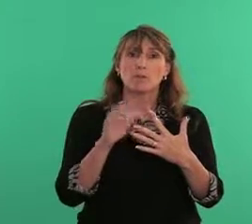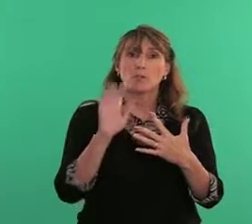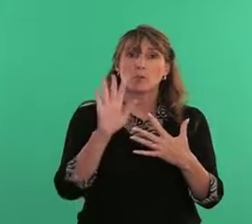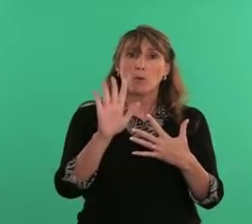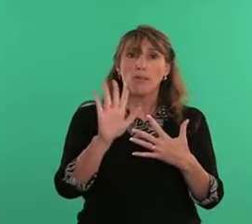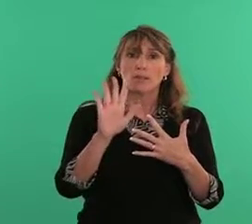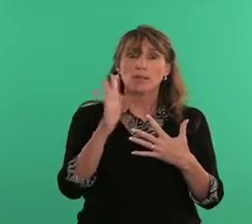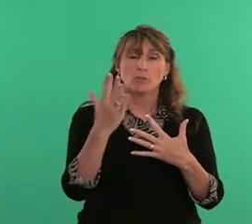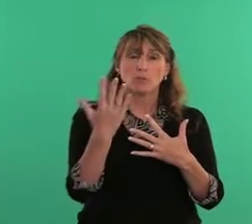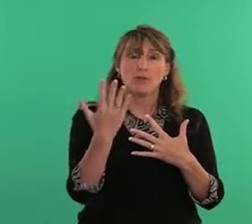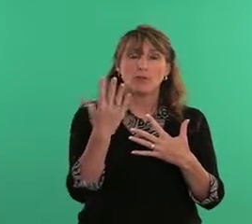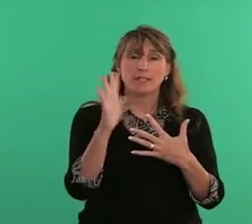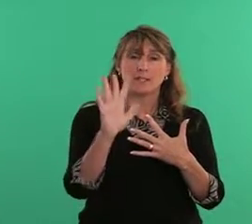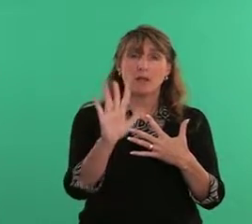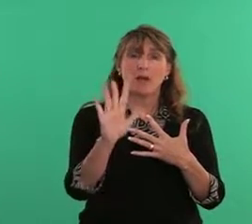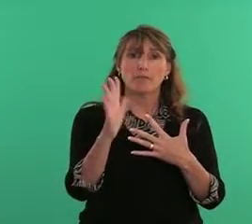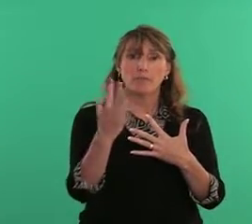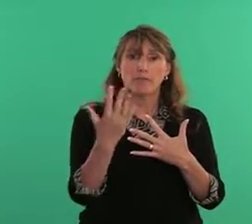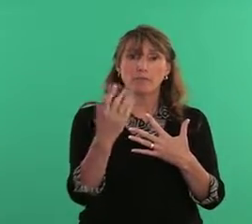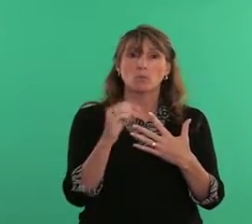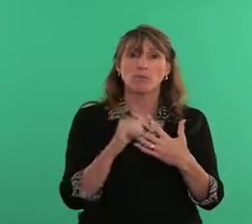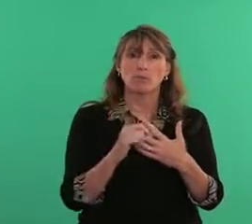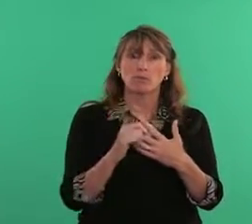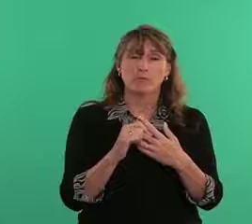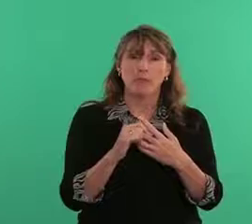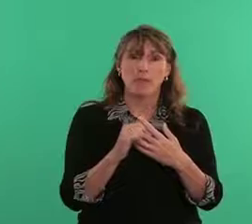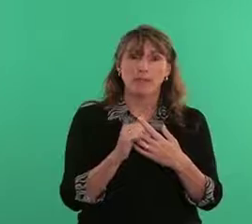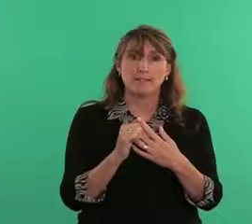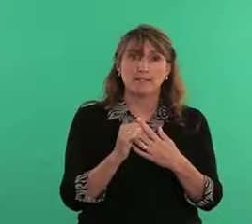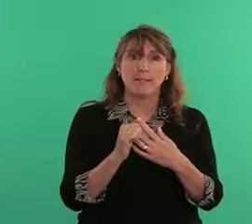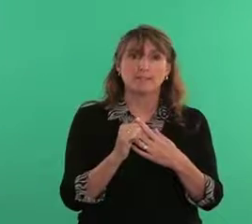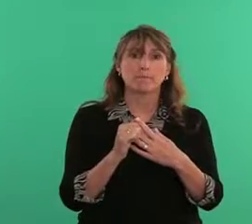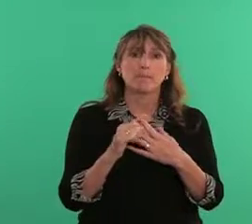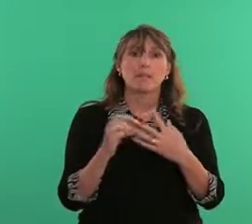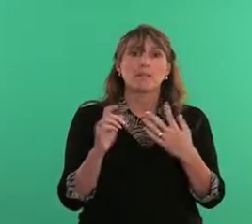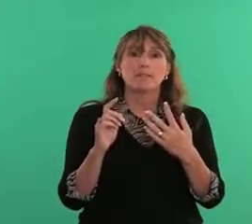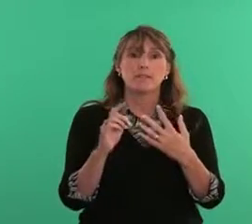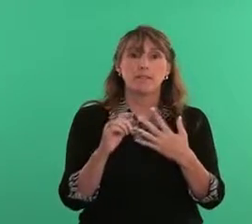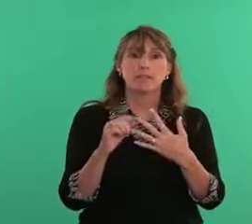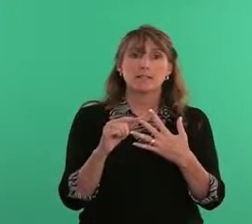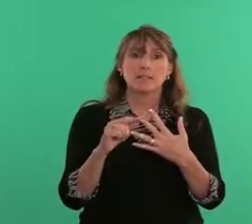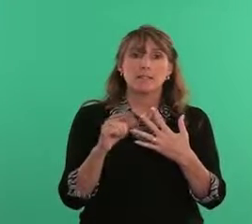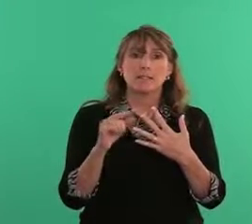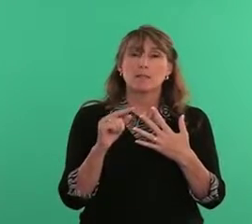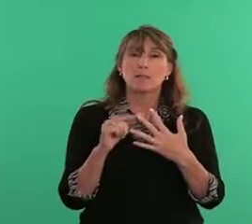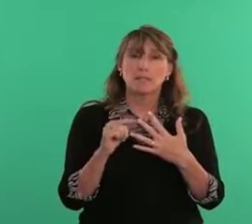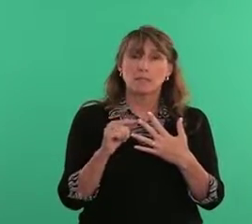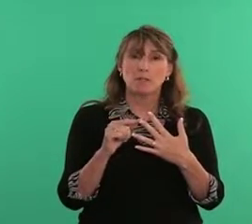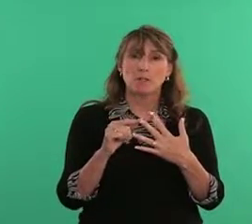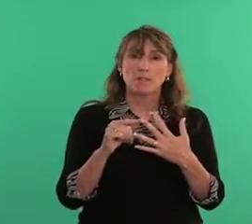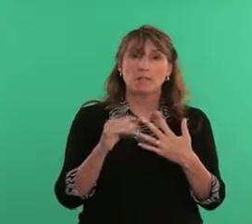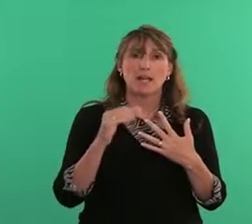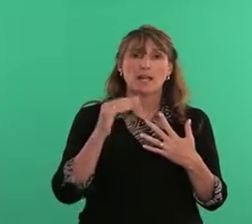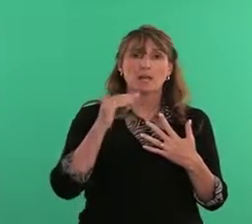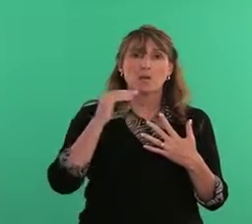Which way does the palm face when you form that sign. The next is the placement of the sign.